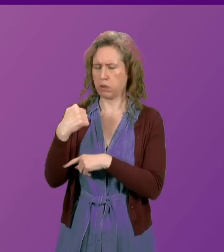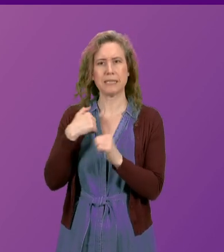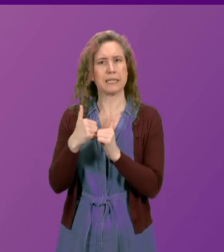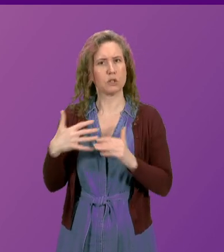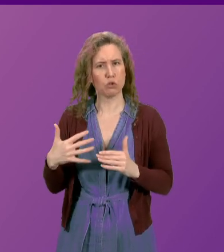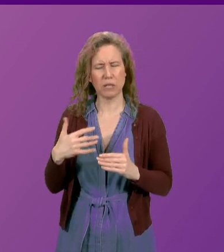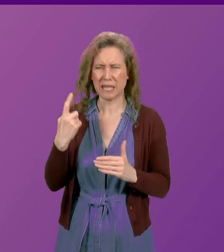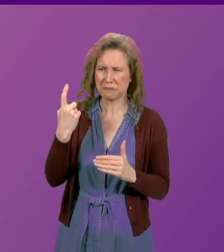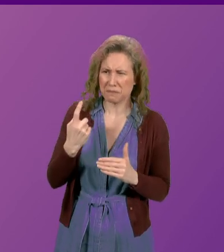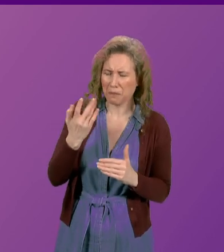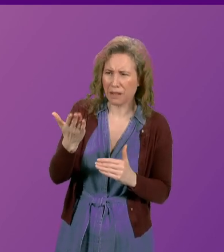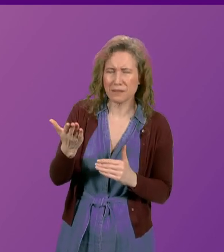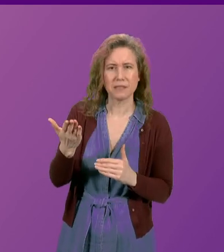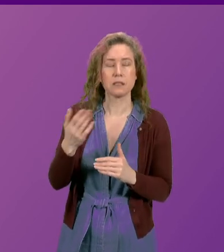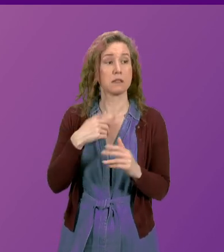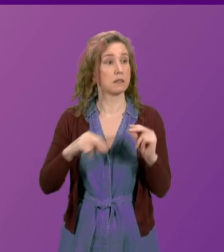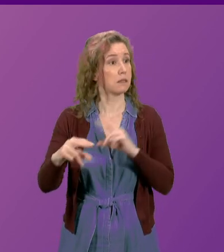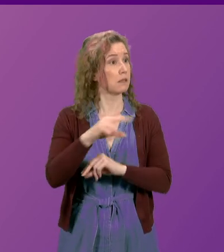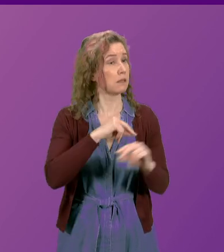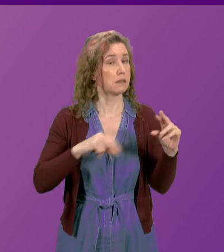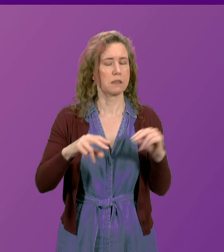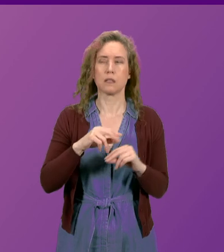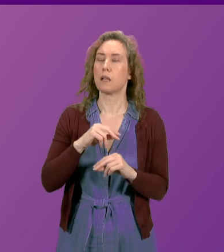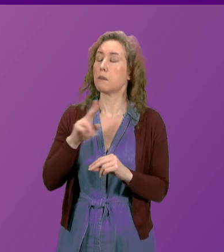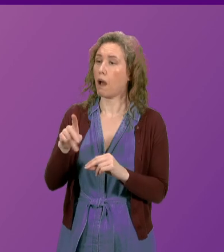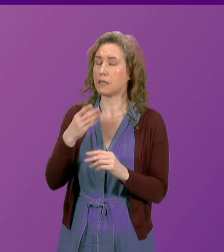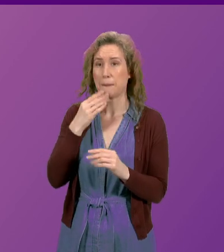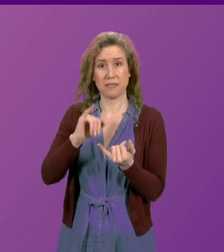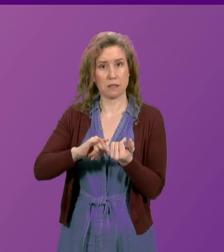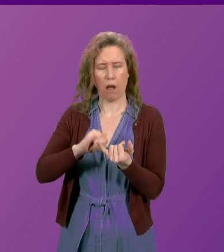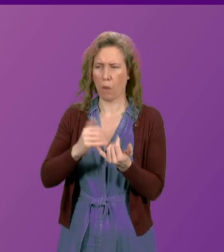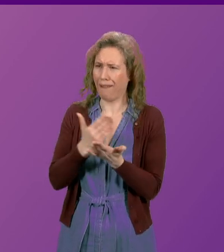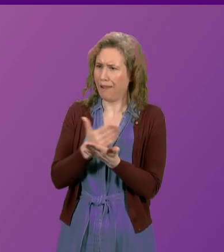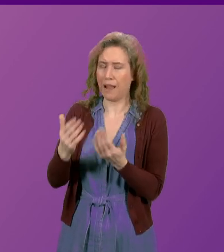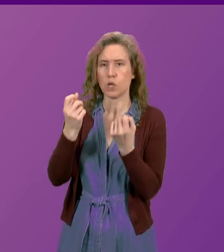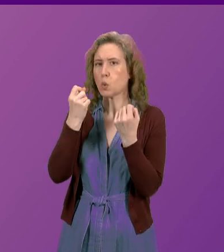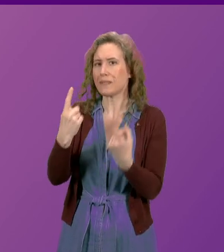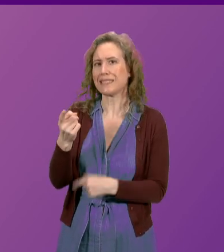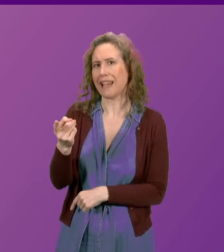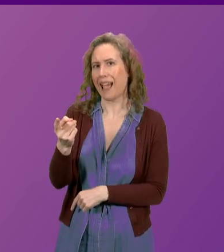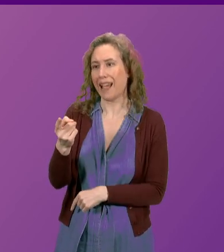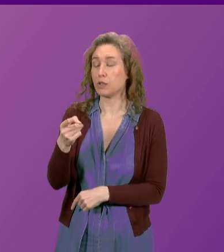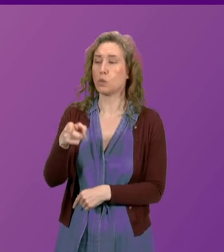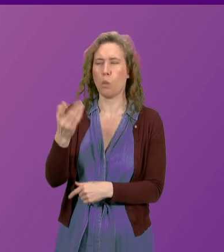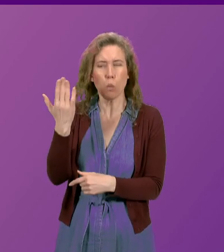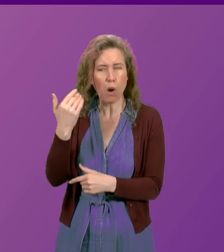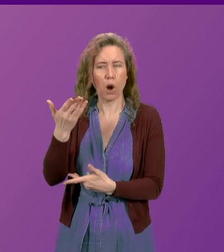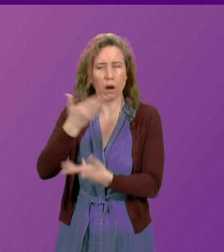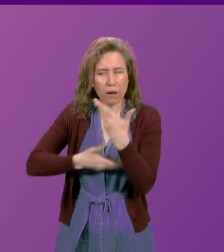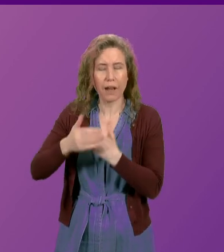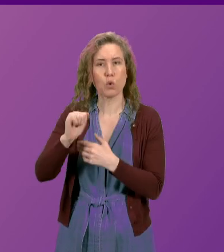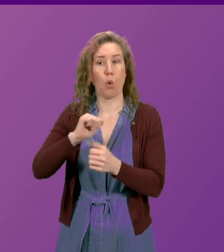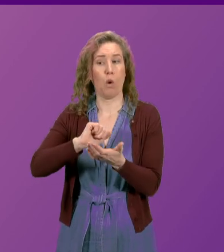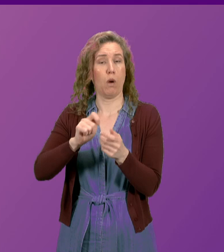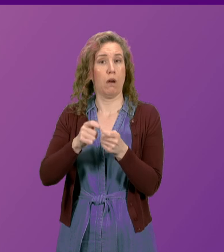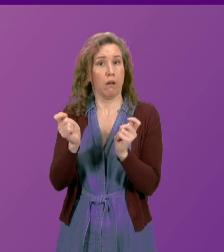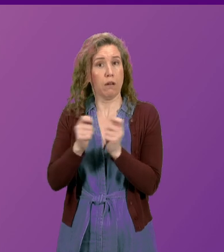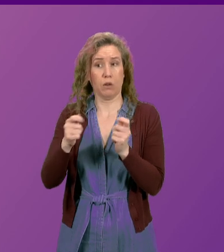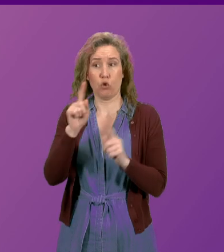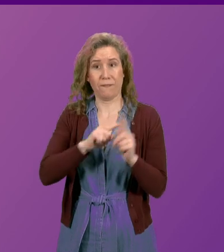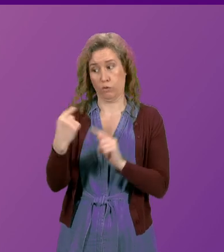Mr Sarwar obviously does not understand what he was saying at his press conference on Tuesday.